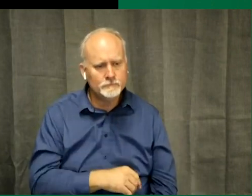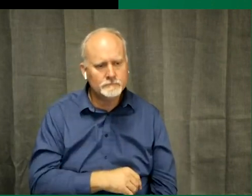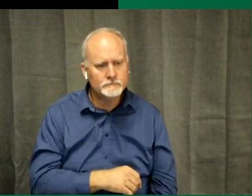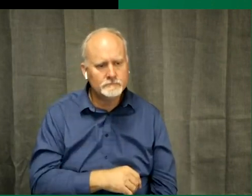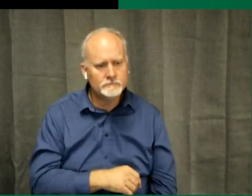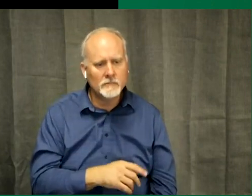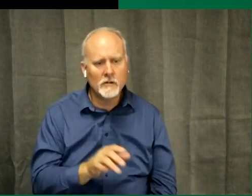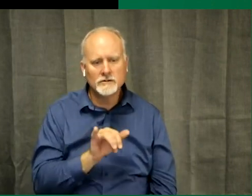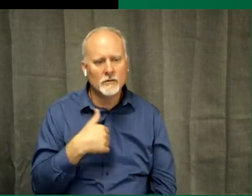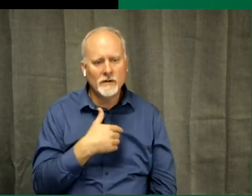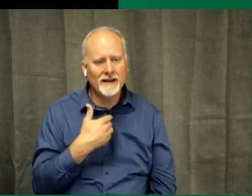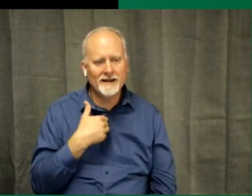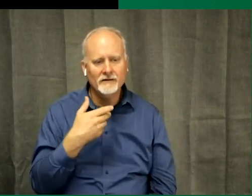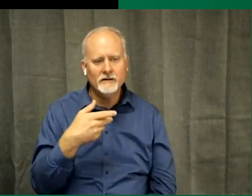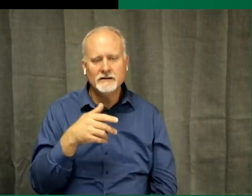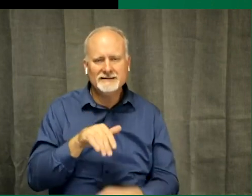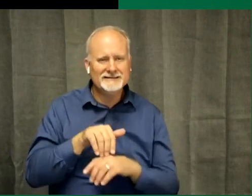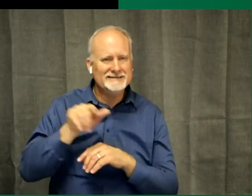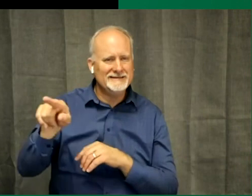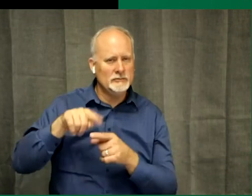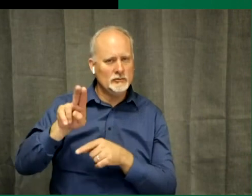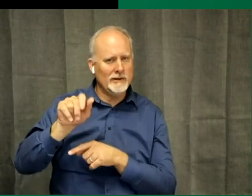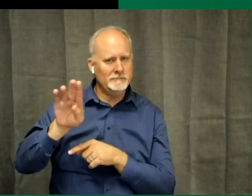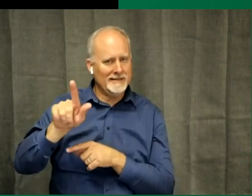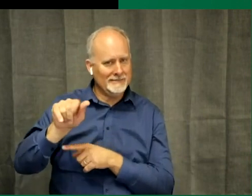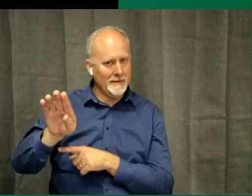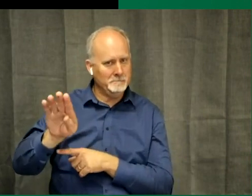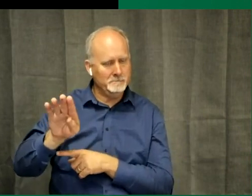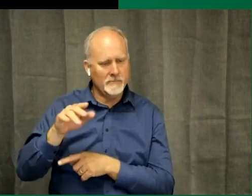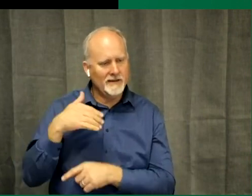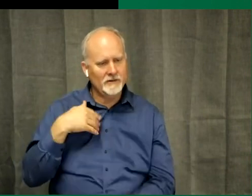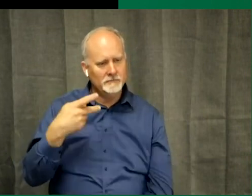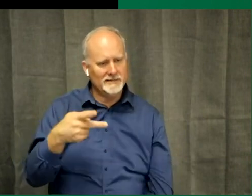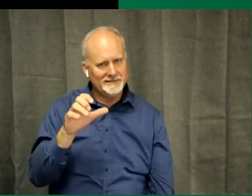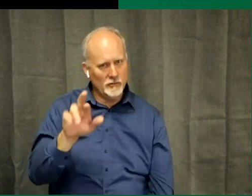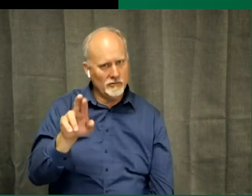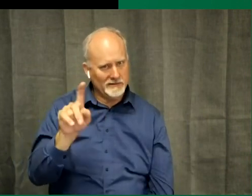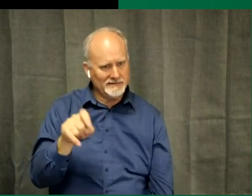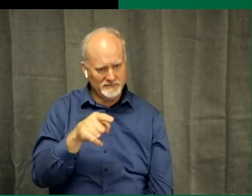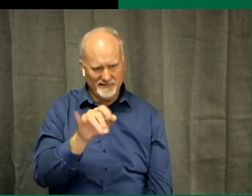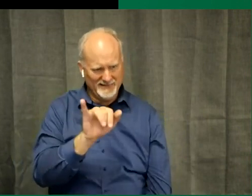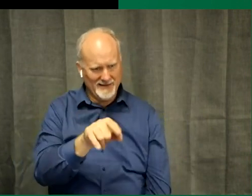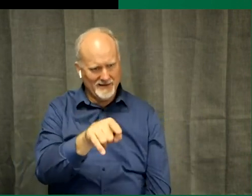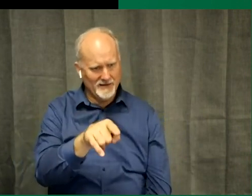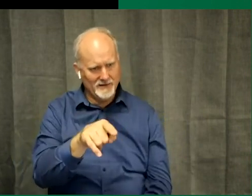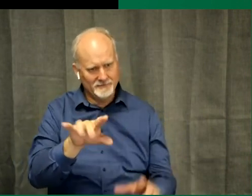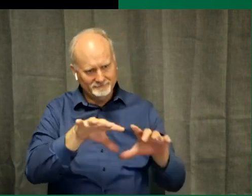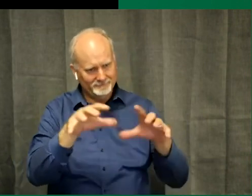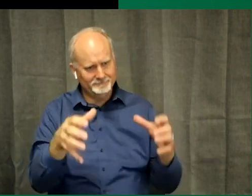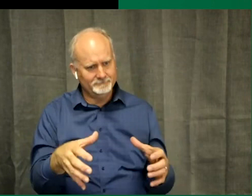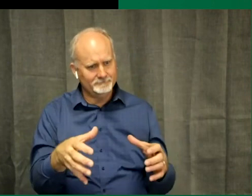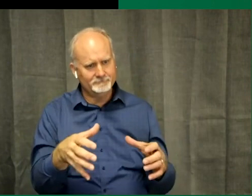we also send swabs out to a uab lab that does pcr testing they use this aptima sars covid 2 assay